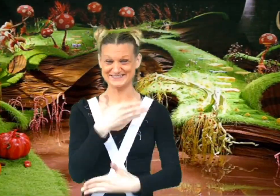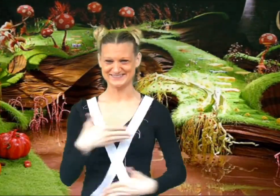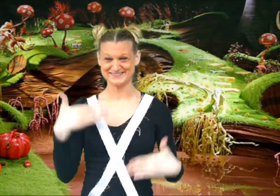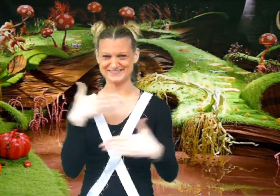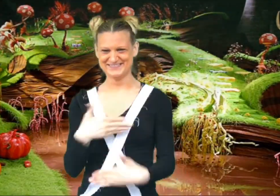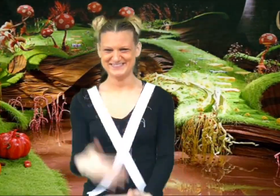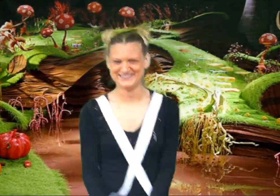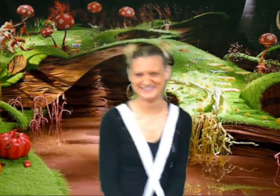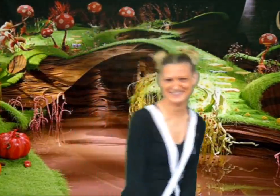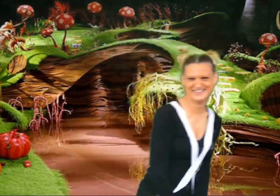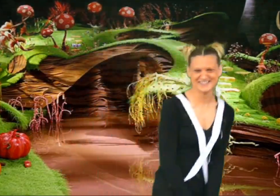Will give great pleasure to us all —